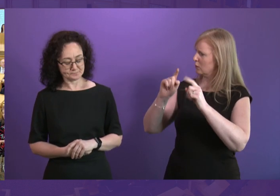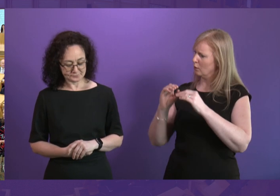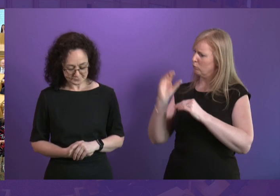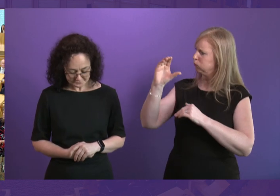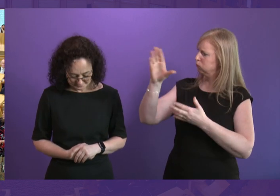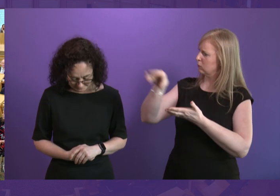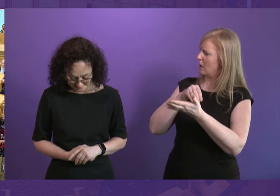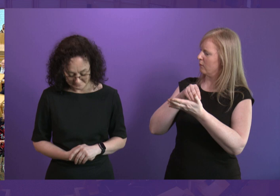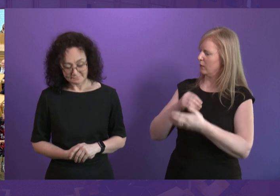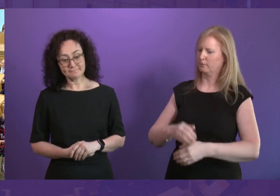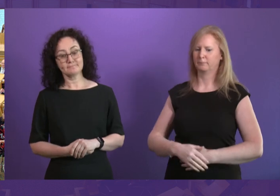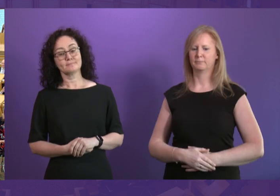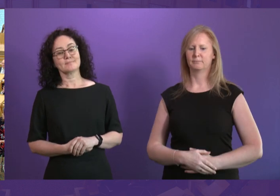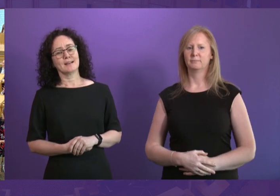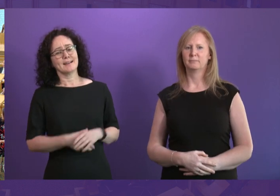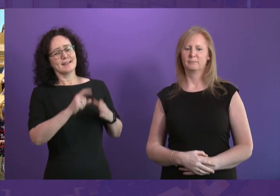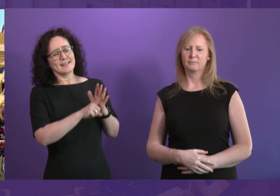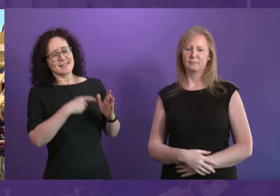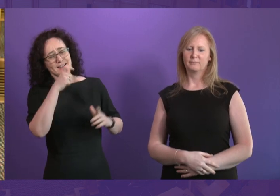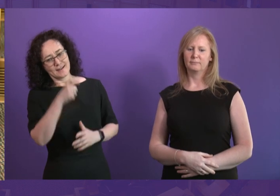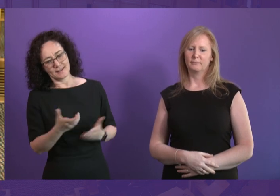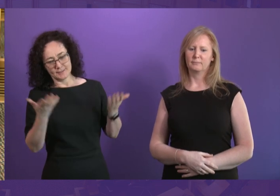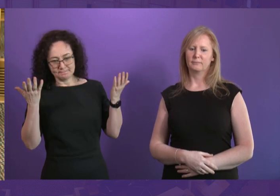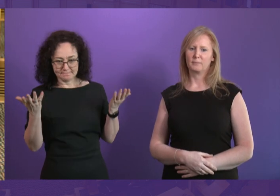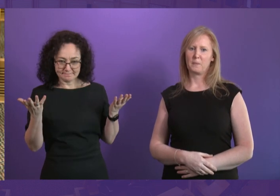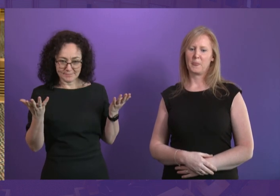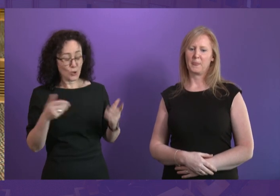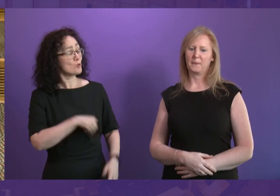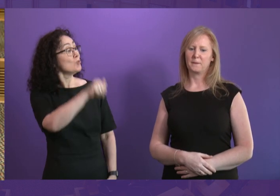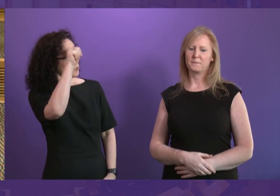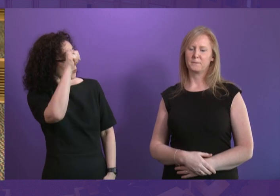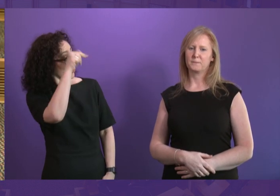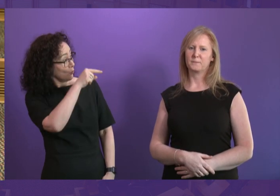The First Minister: As Jackson Carlaw well knows, the SNP Government